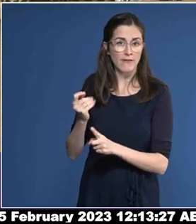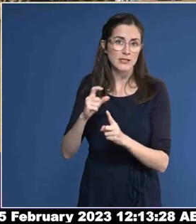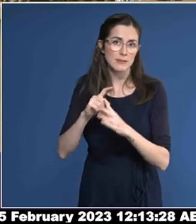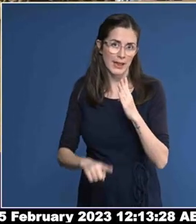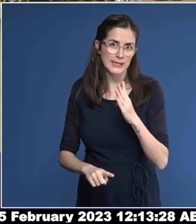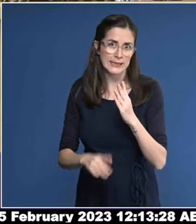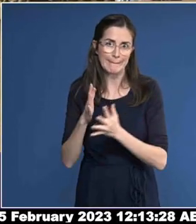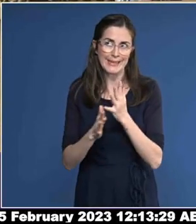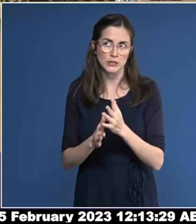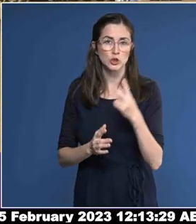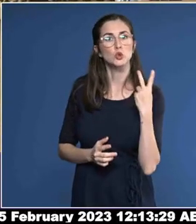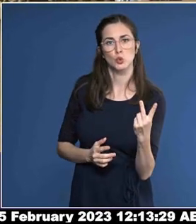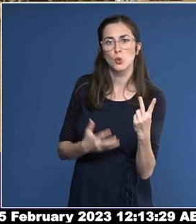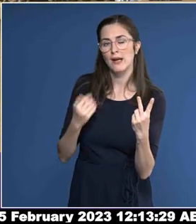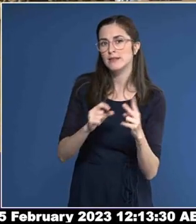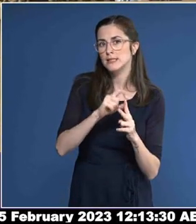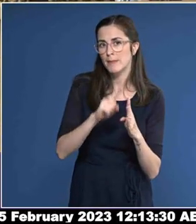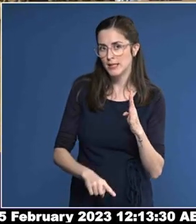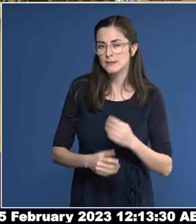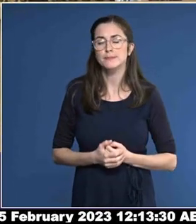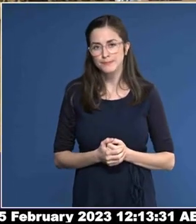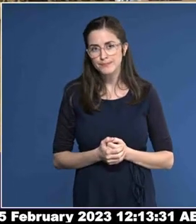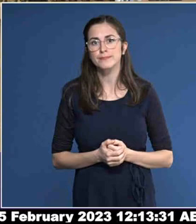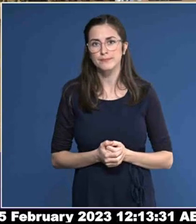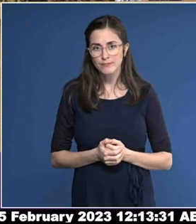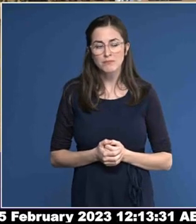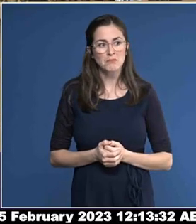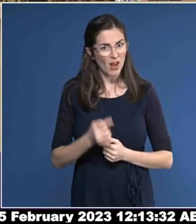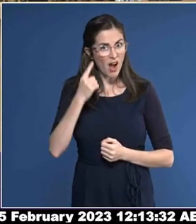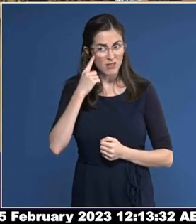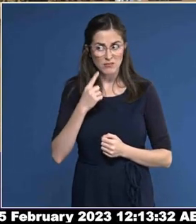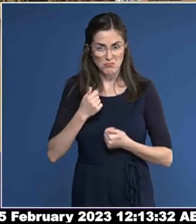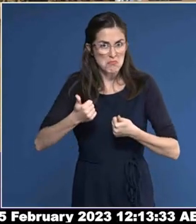So I think, you know, that's been quite considerable improvement in relation to the